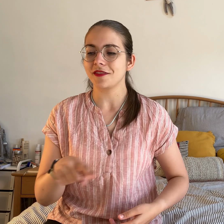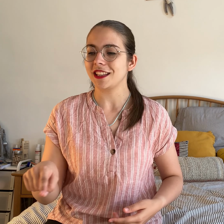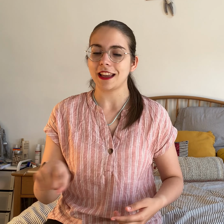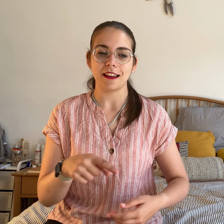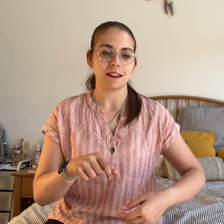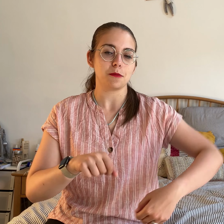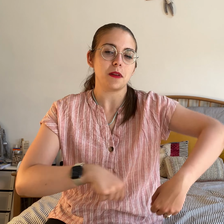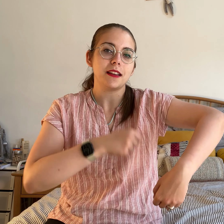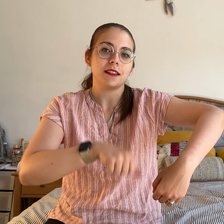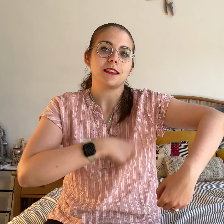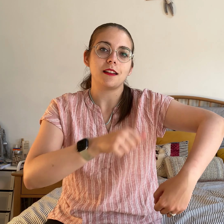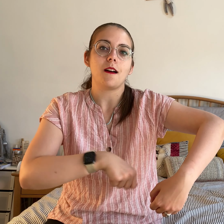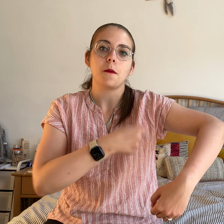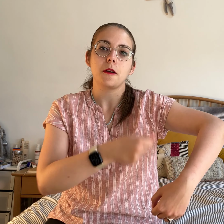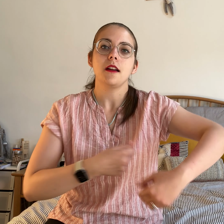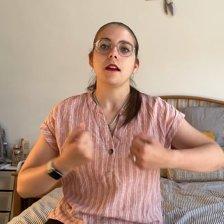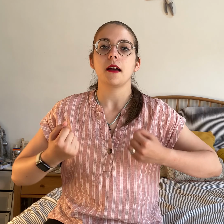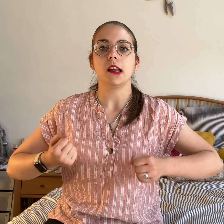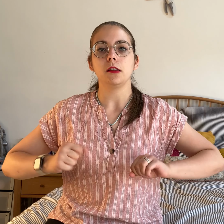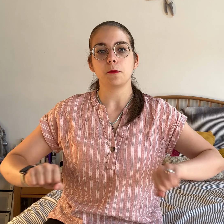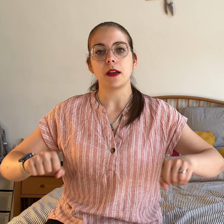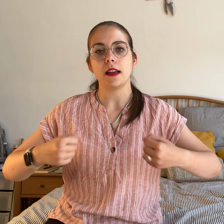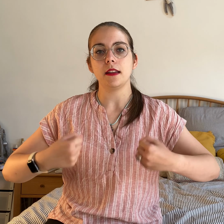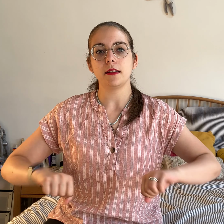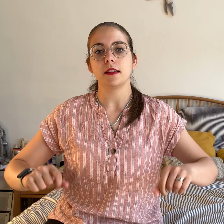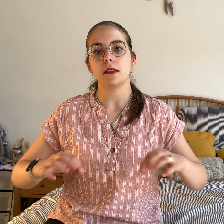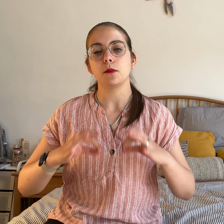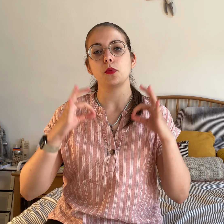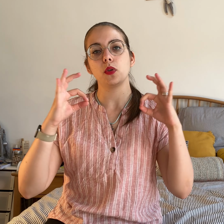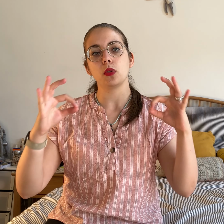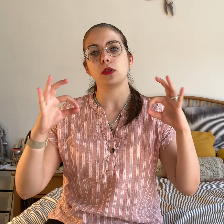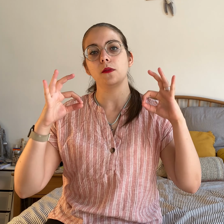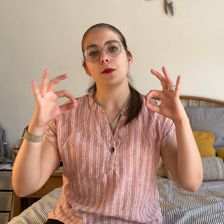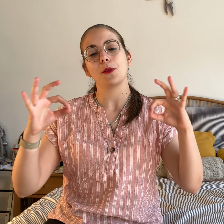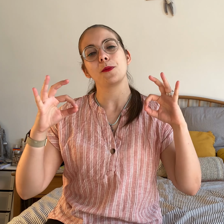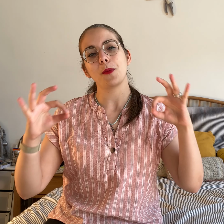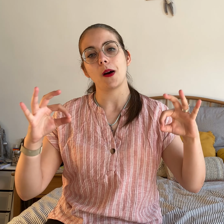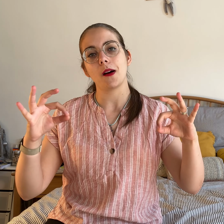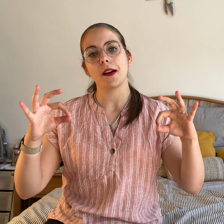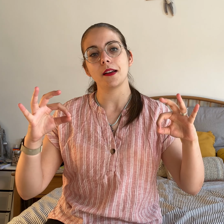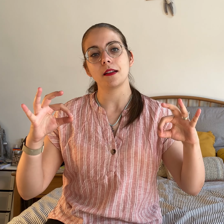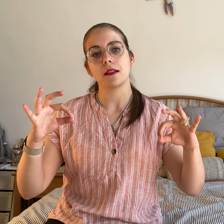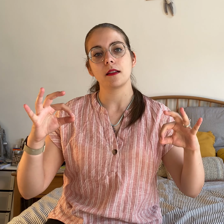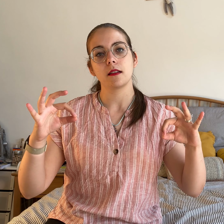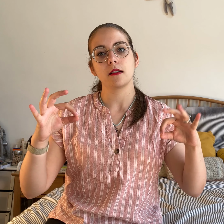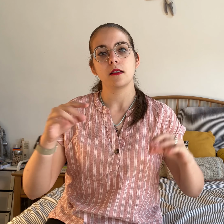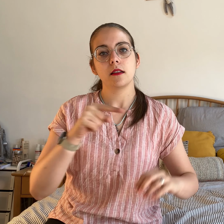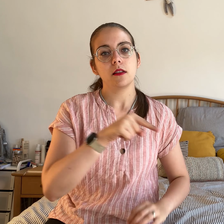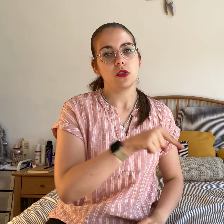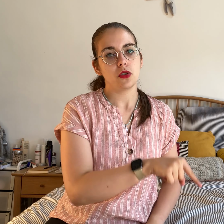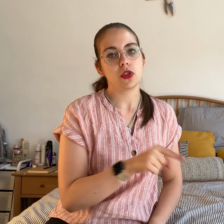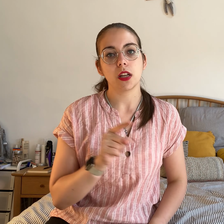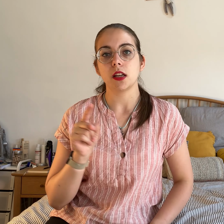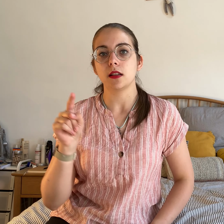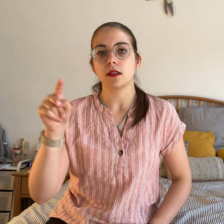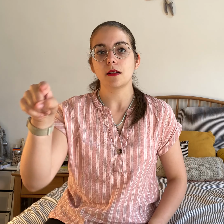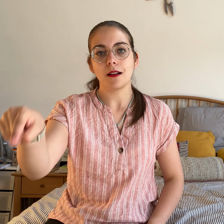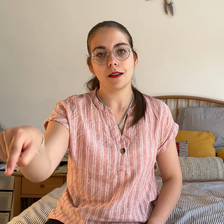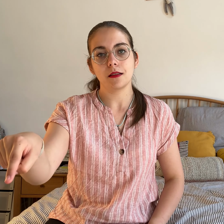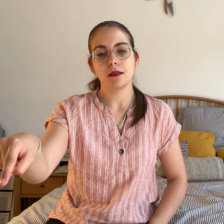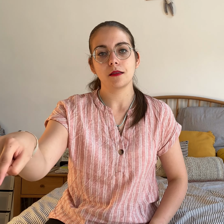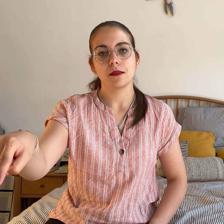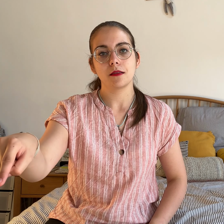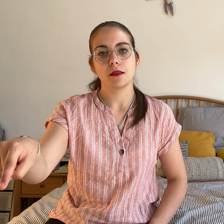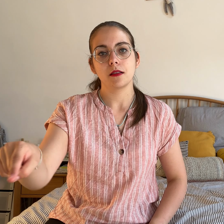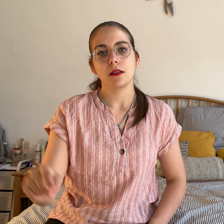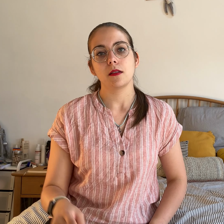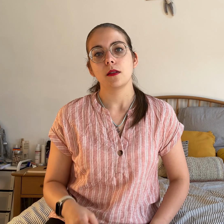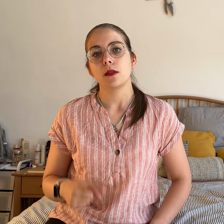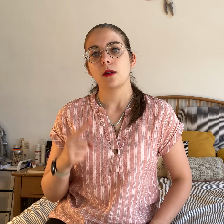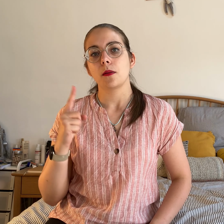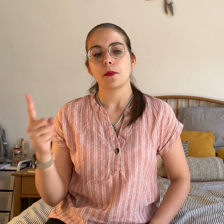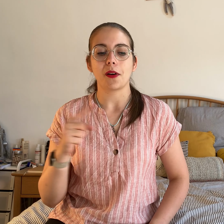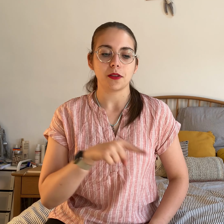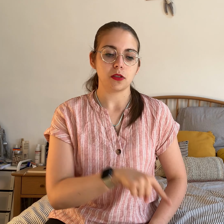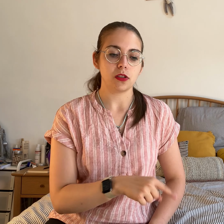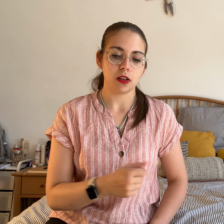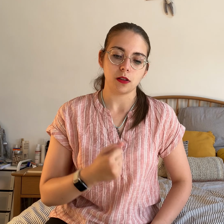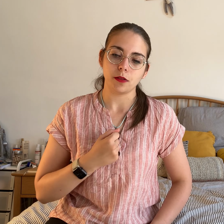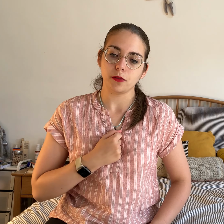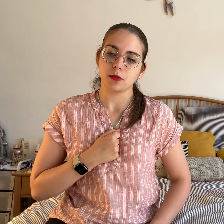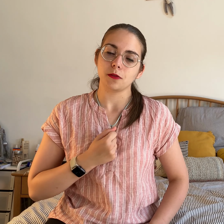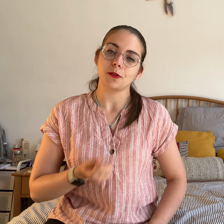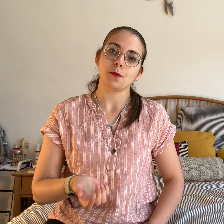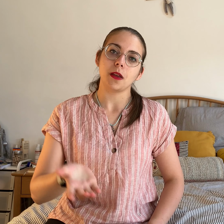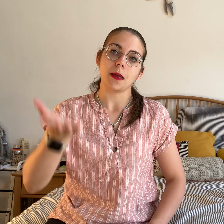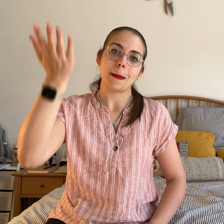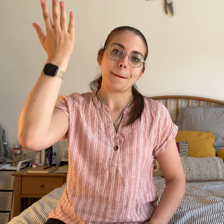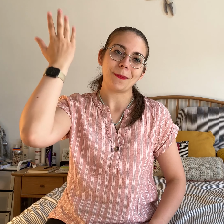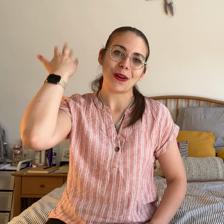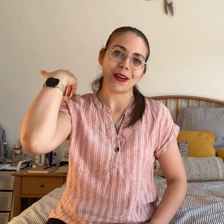this mixed up and baked in a beautiful pie. She is gone, but she used to be mine."